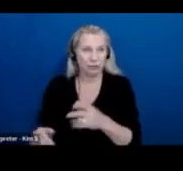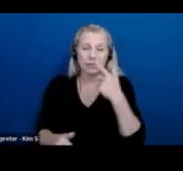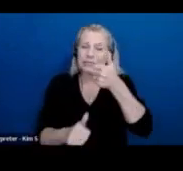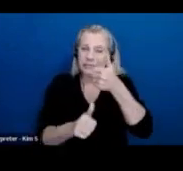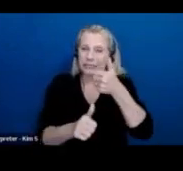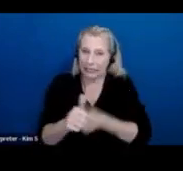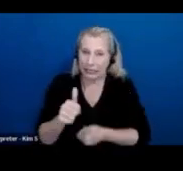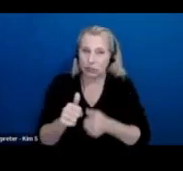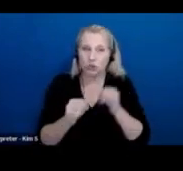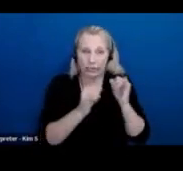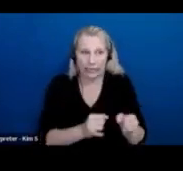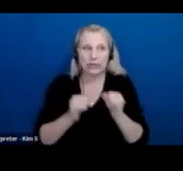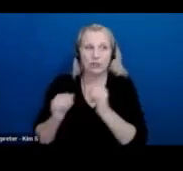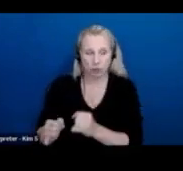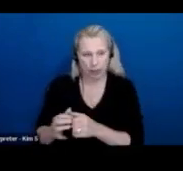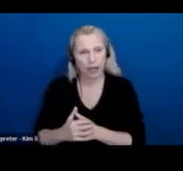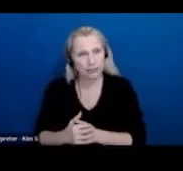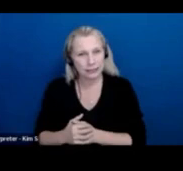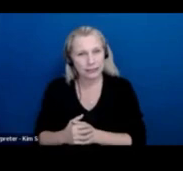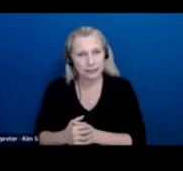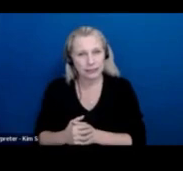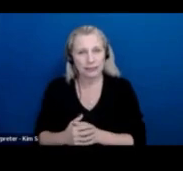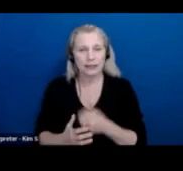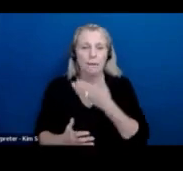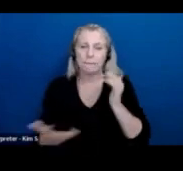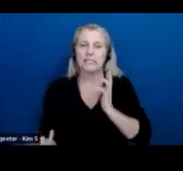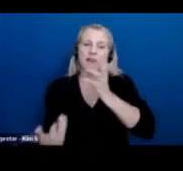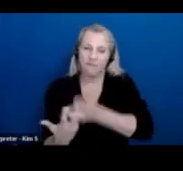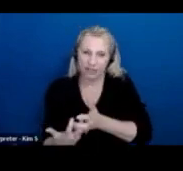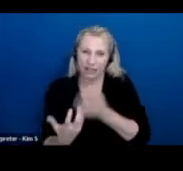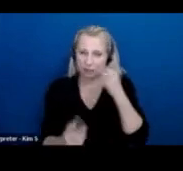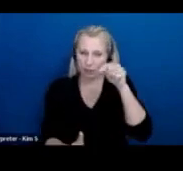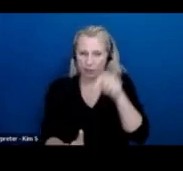individualized and be the best fit for a particular family.